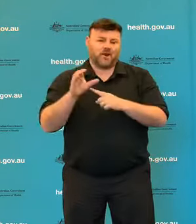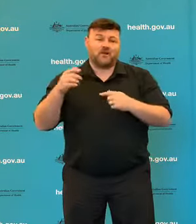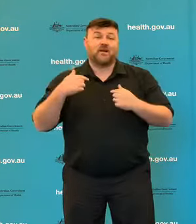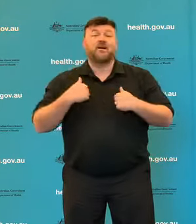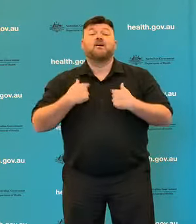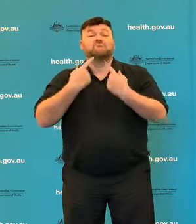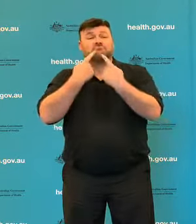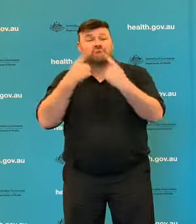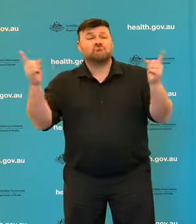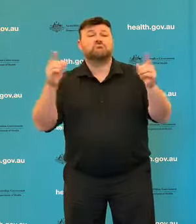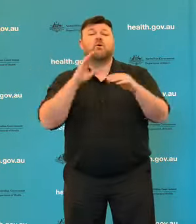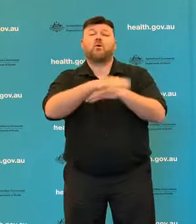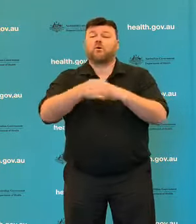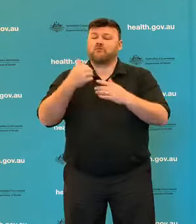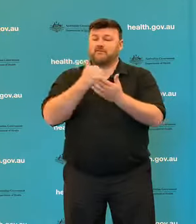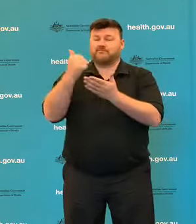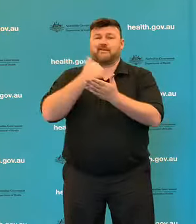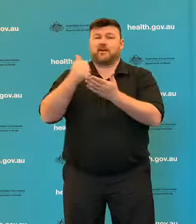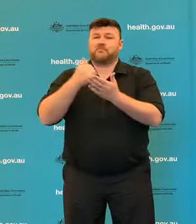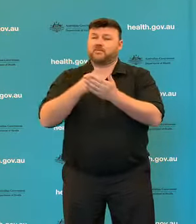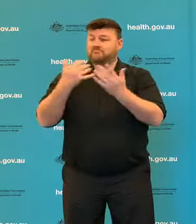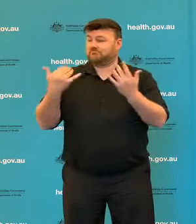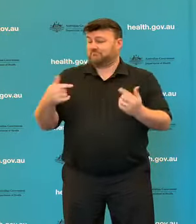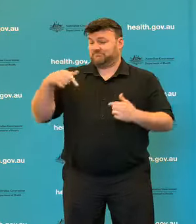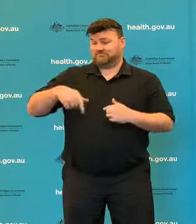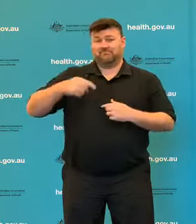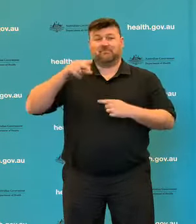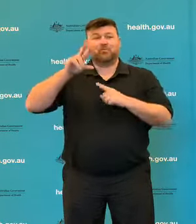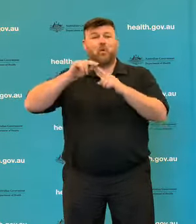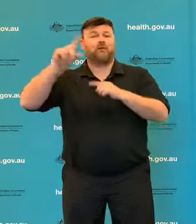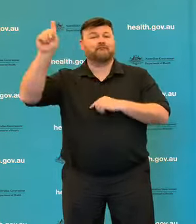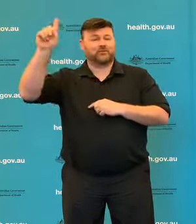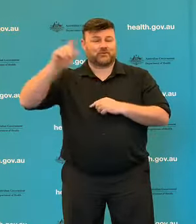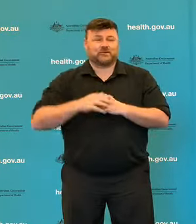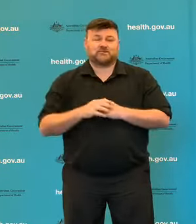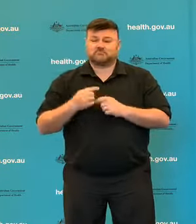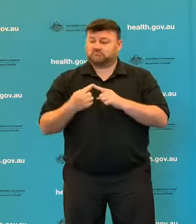with figures as at noon today. In the past 24 hours 83 people have been